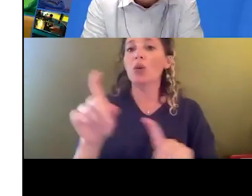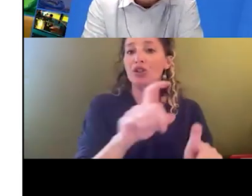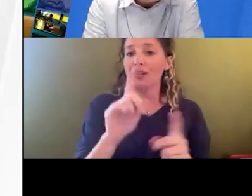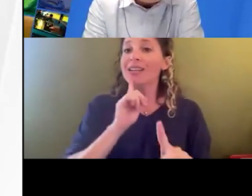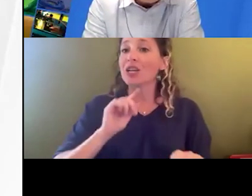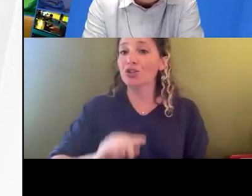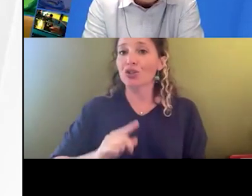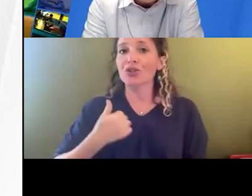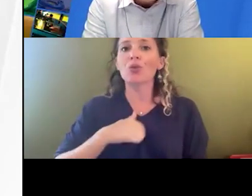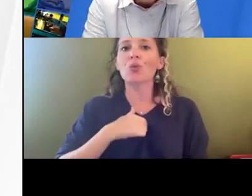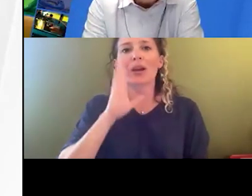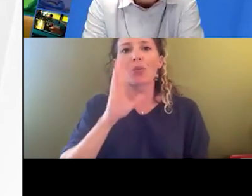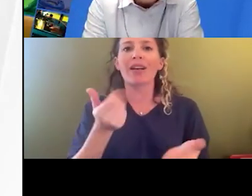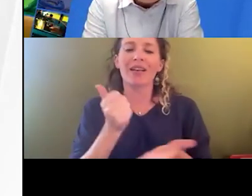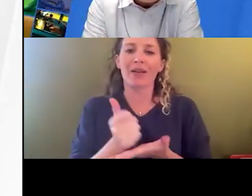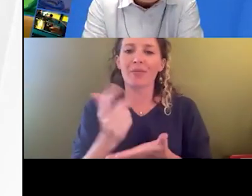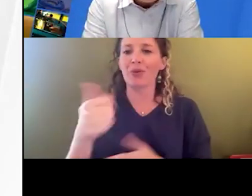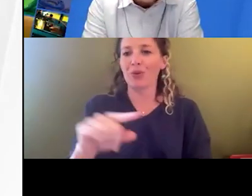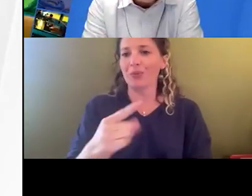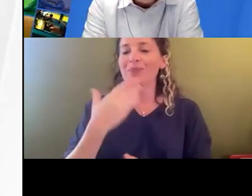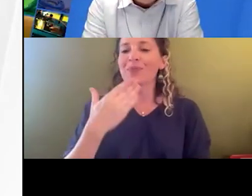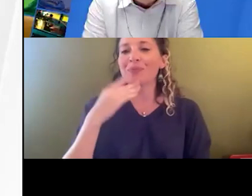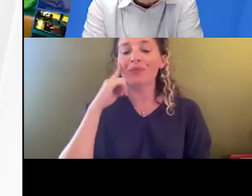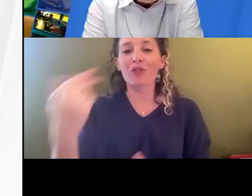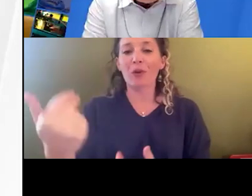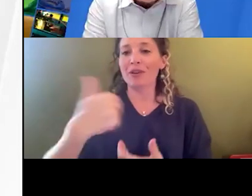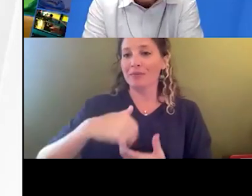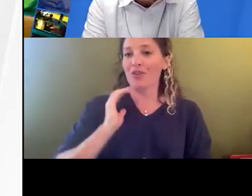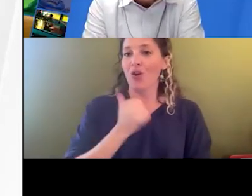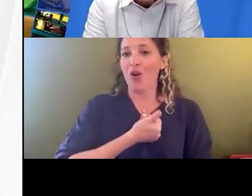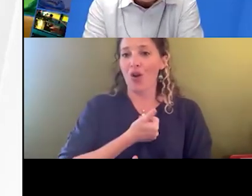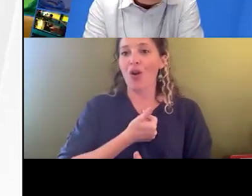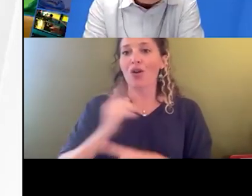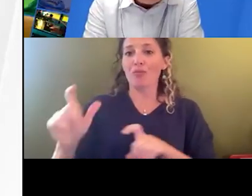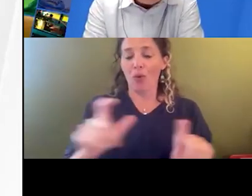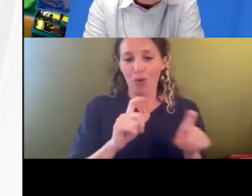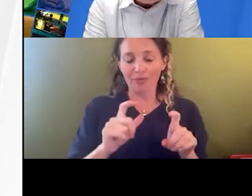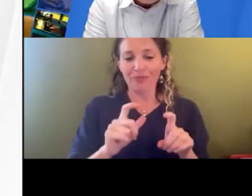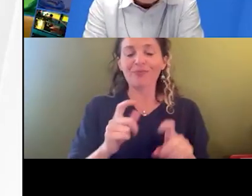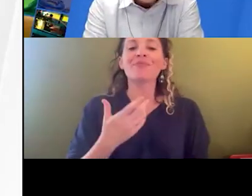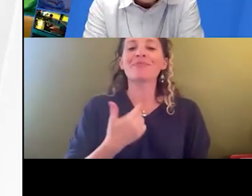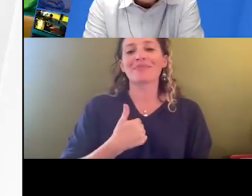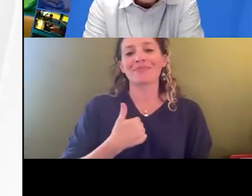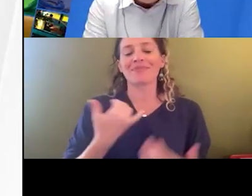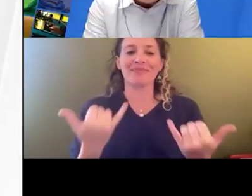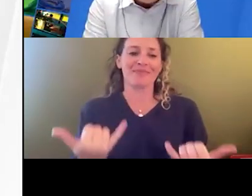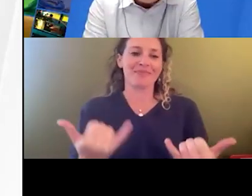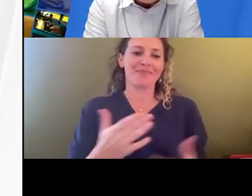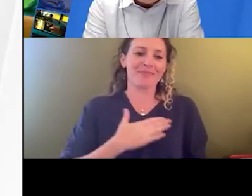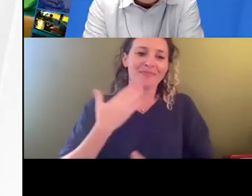Thank you for participating in our poll. I am now pleased to turn it over to Jean Feldman,